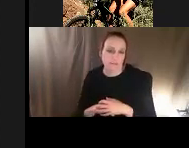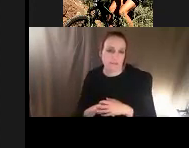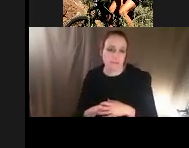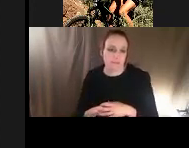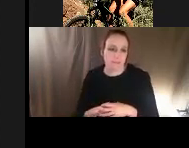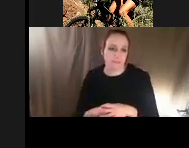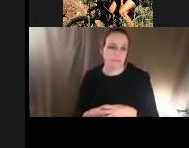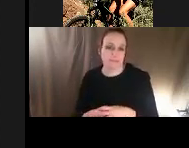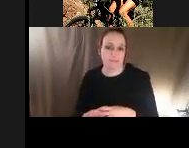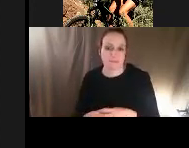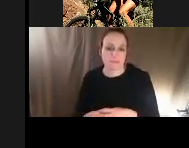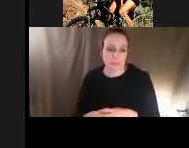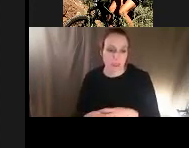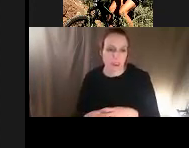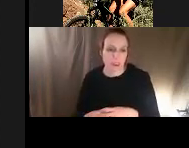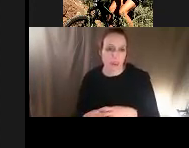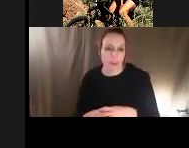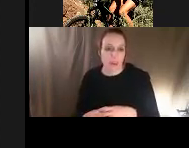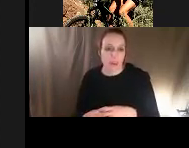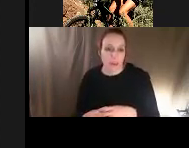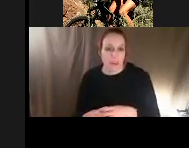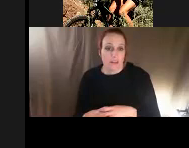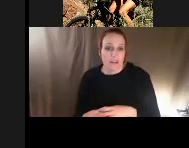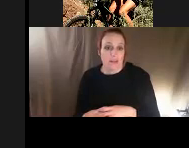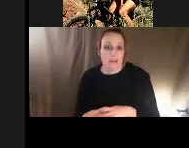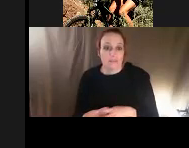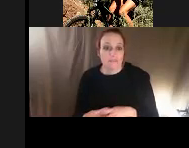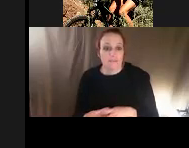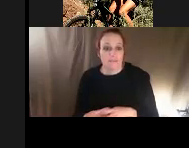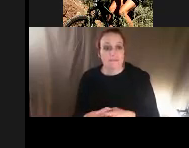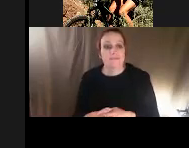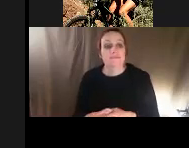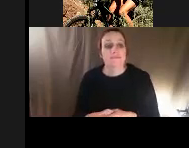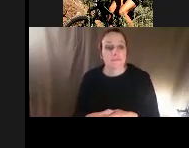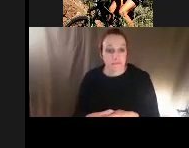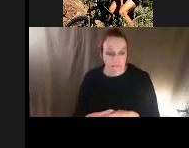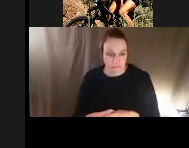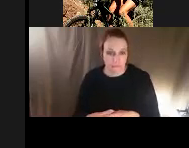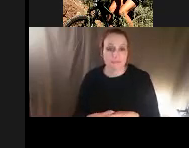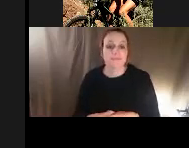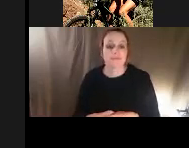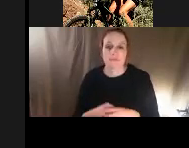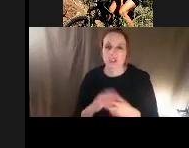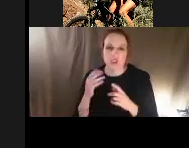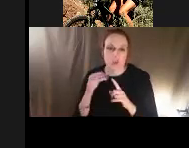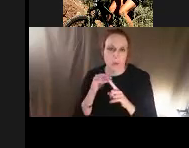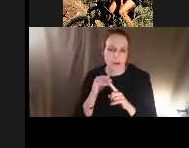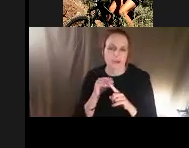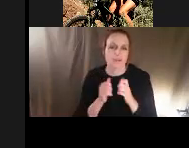Couple of things, I mean, most of you are professionals so you already probably know that